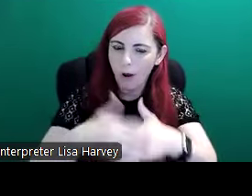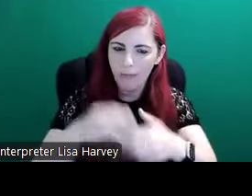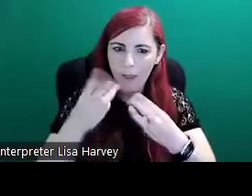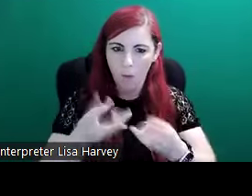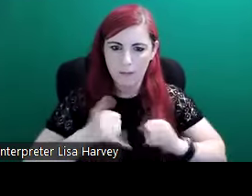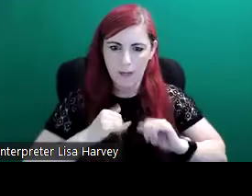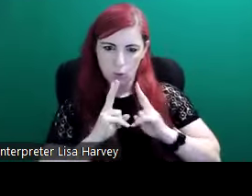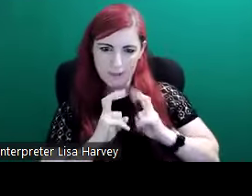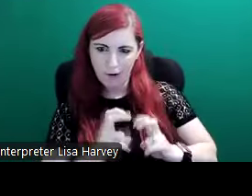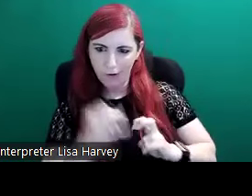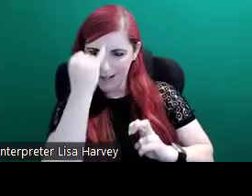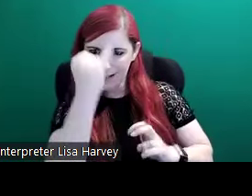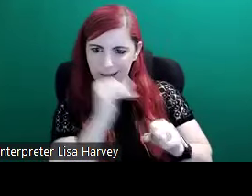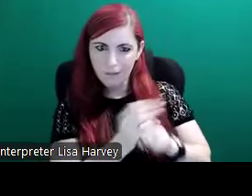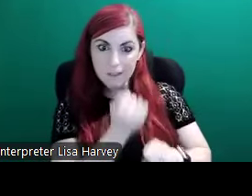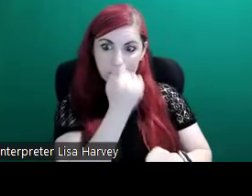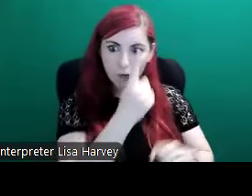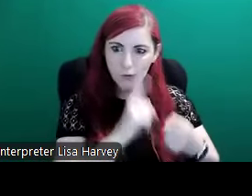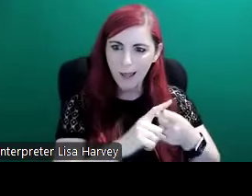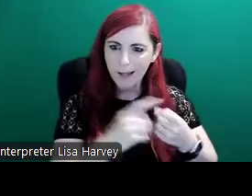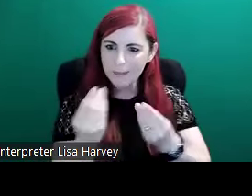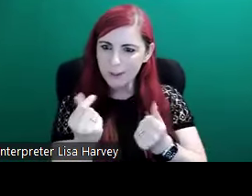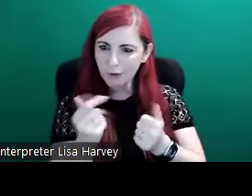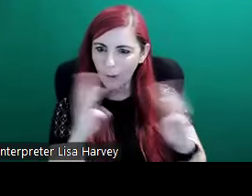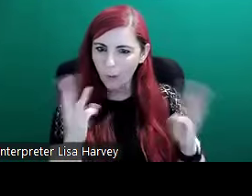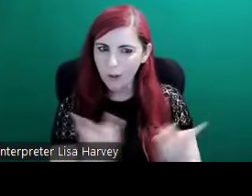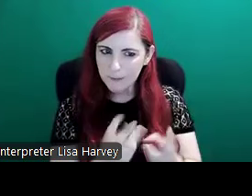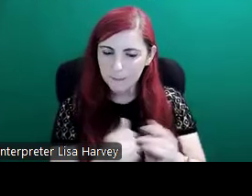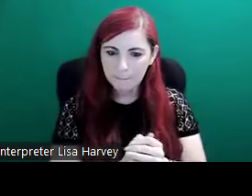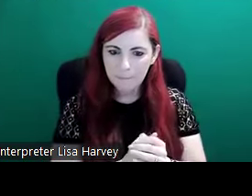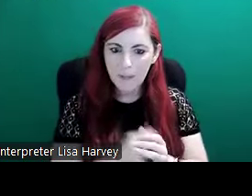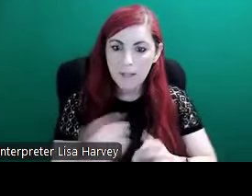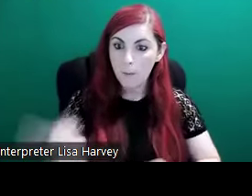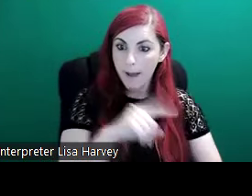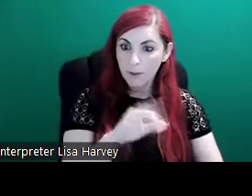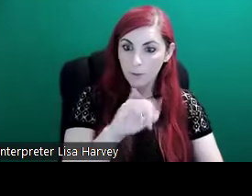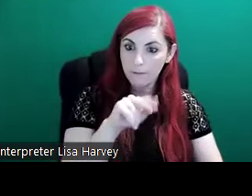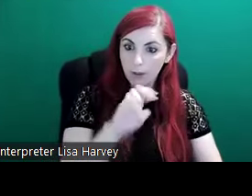and the material world. Their return to figurative art, after several years of